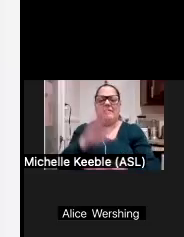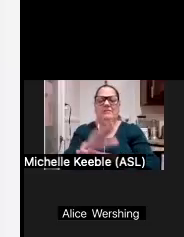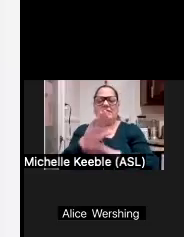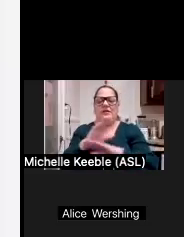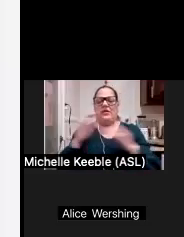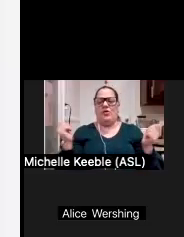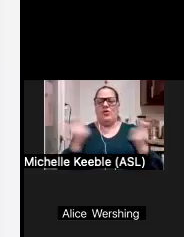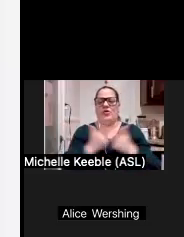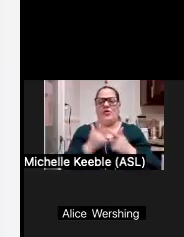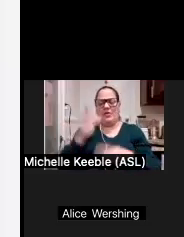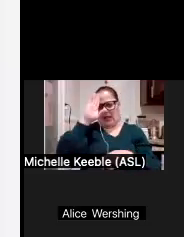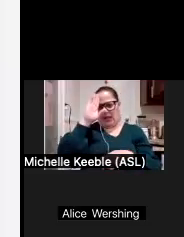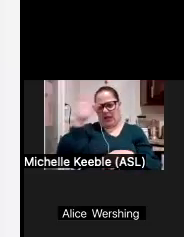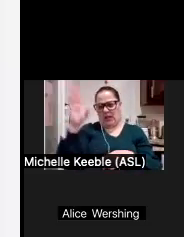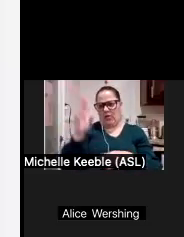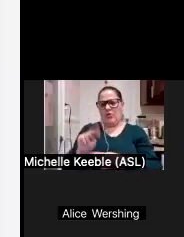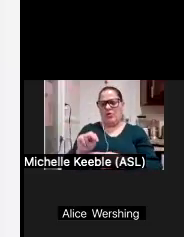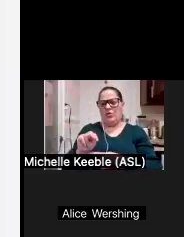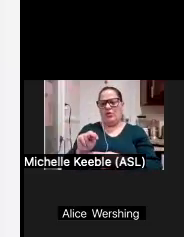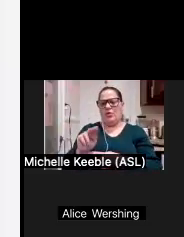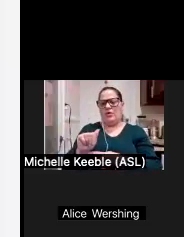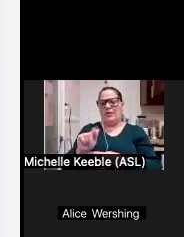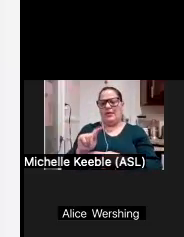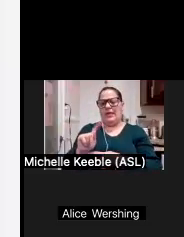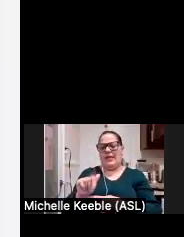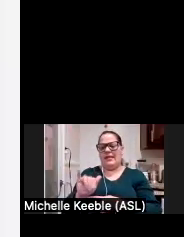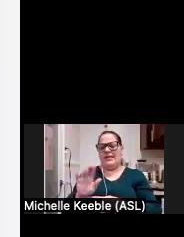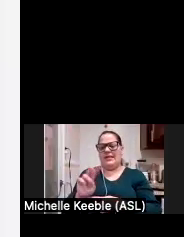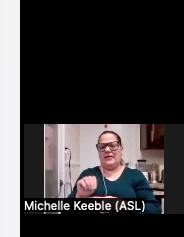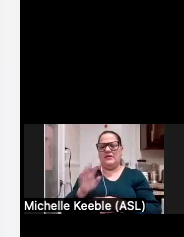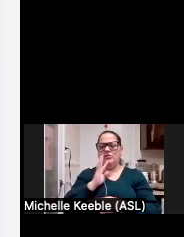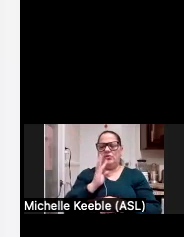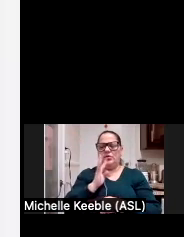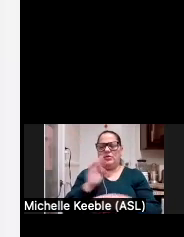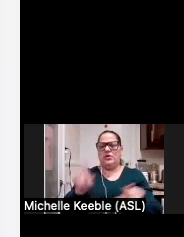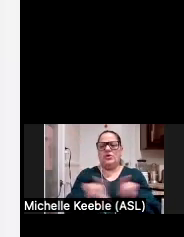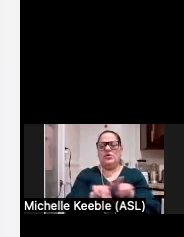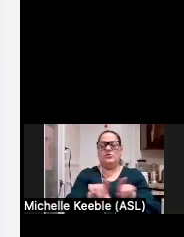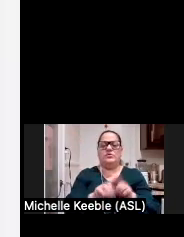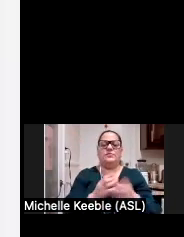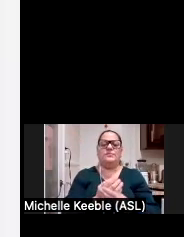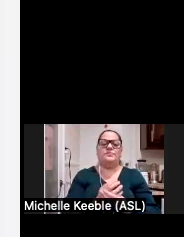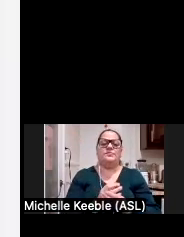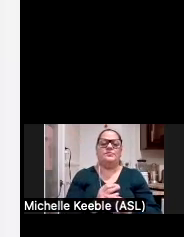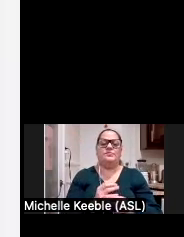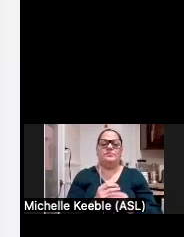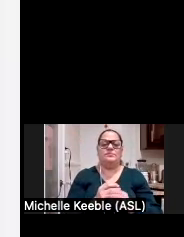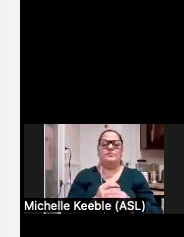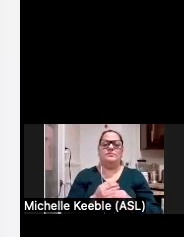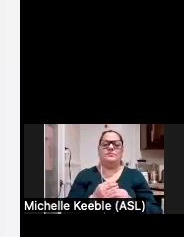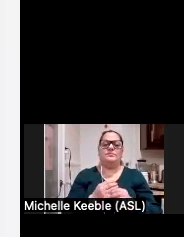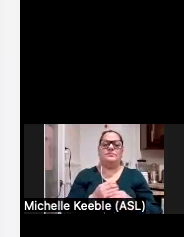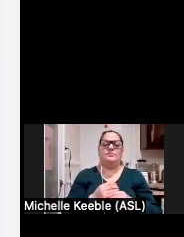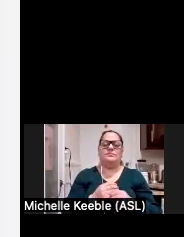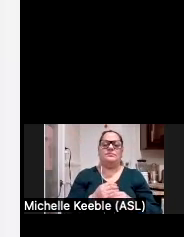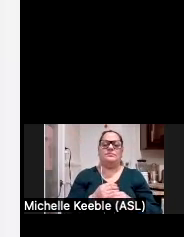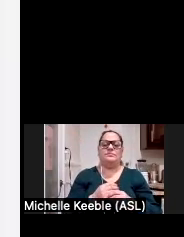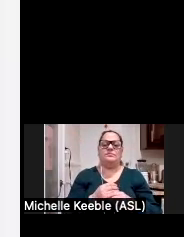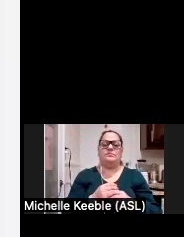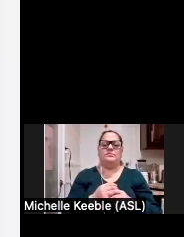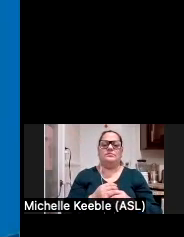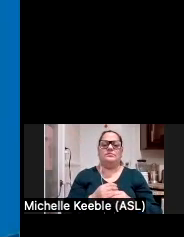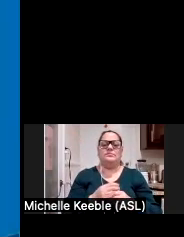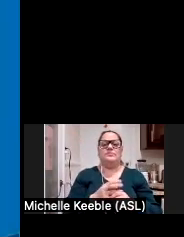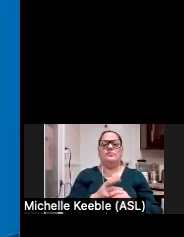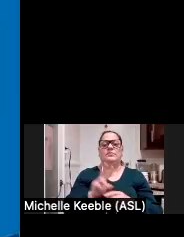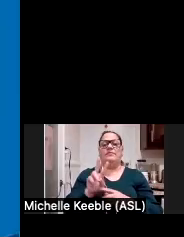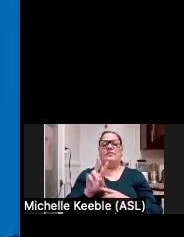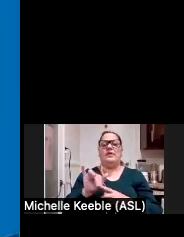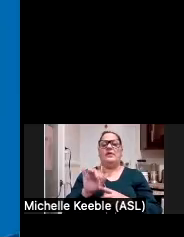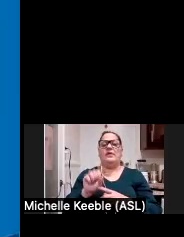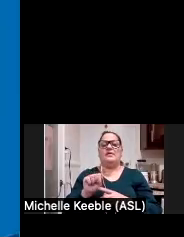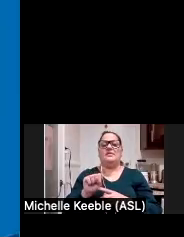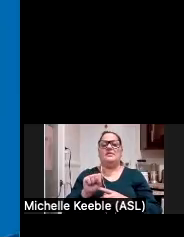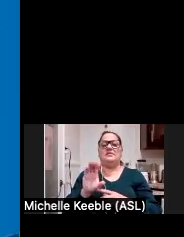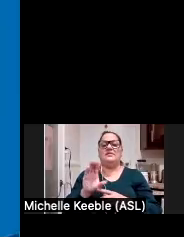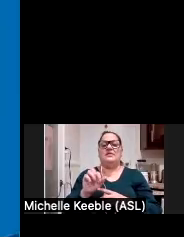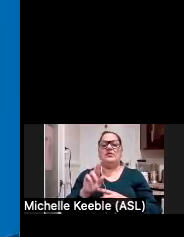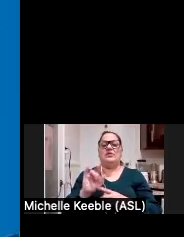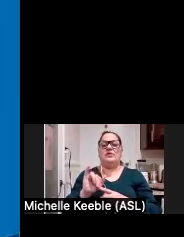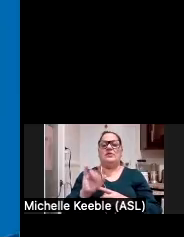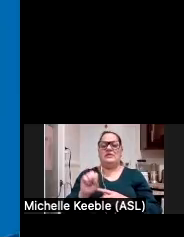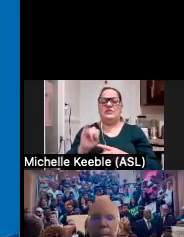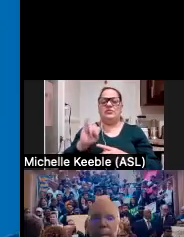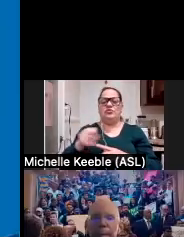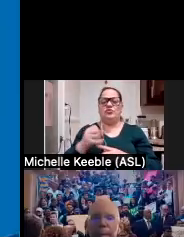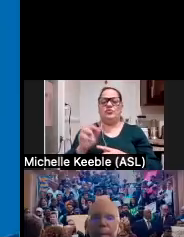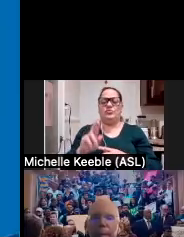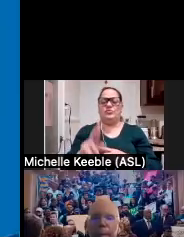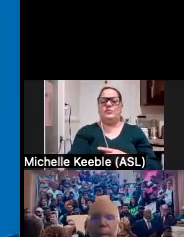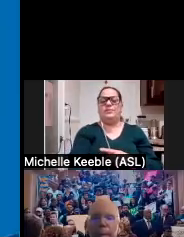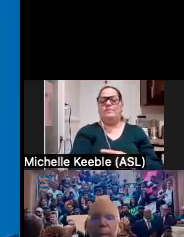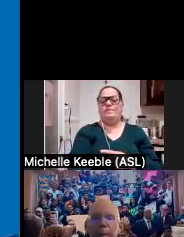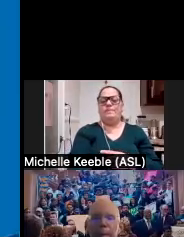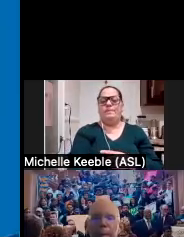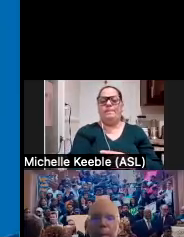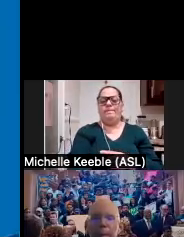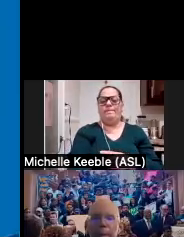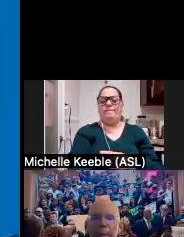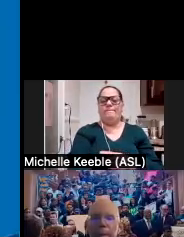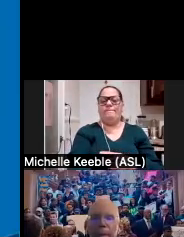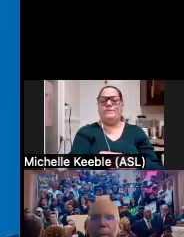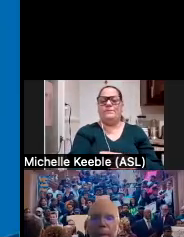everyone. Let me spotlight you. Give me just a second. I lost you guys. Um, add spotlight.